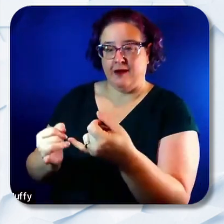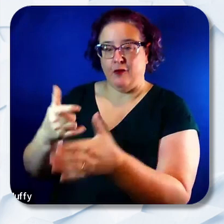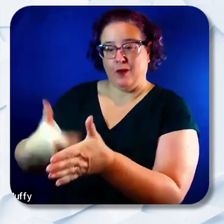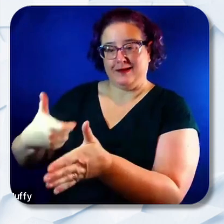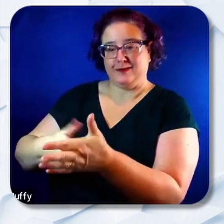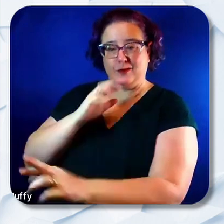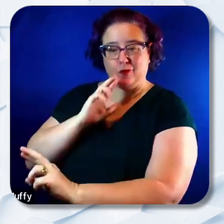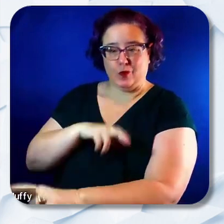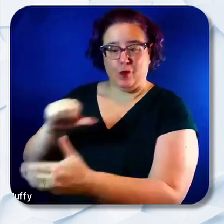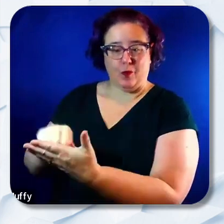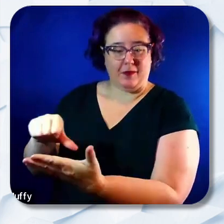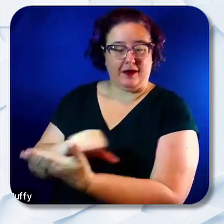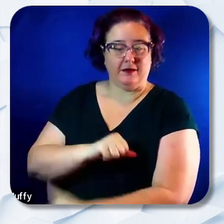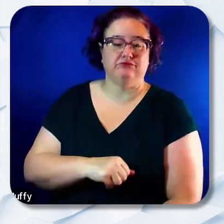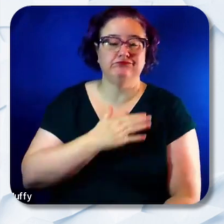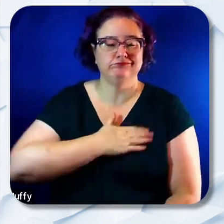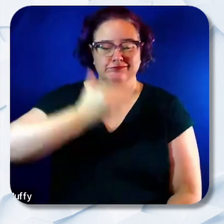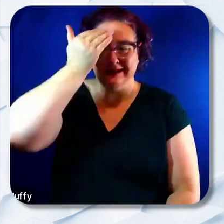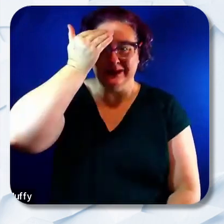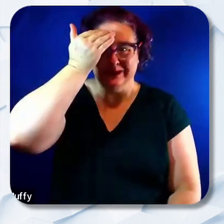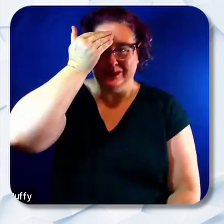Please note that we will provide all applicable web pages addresses.